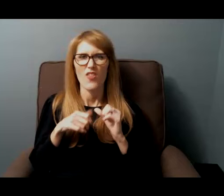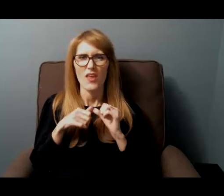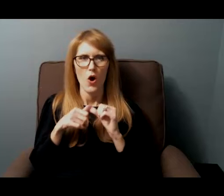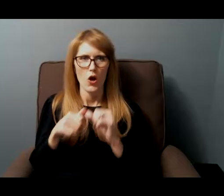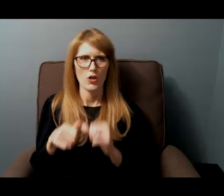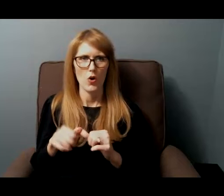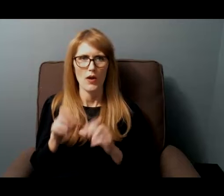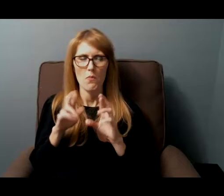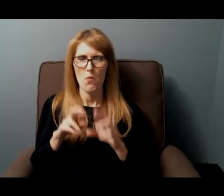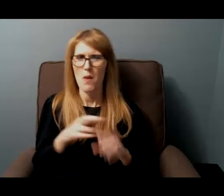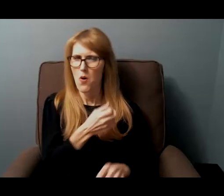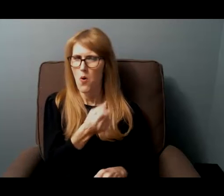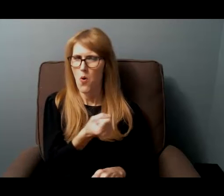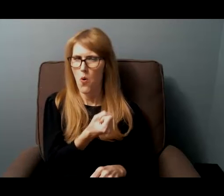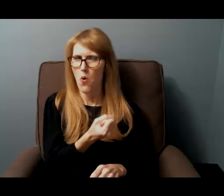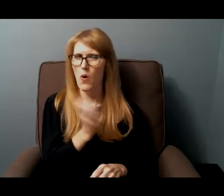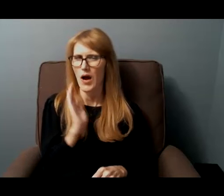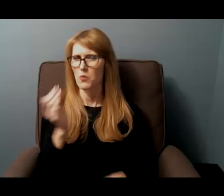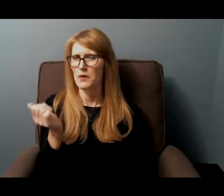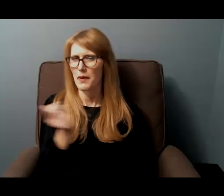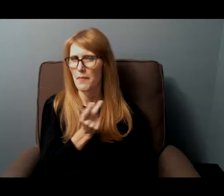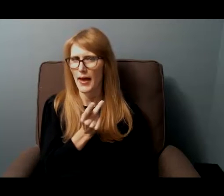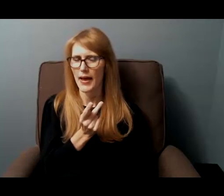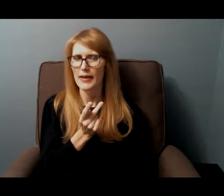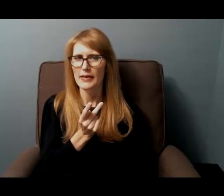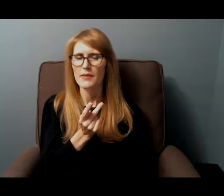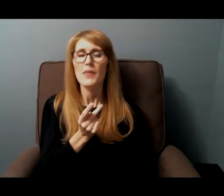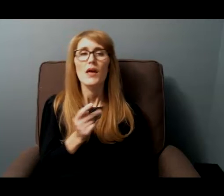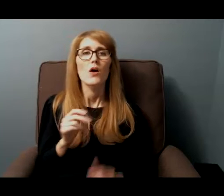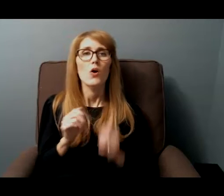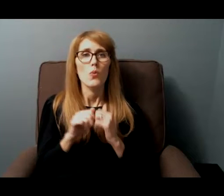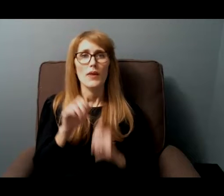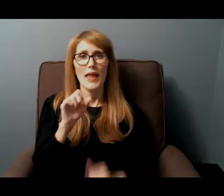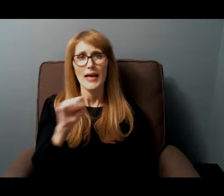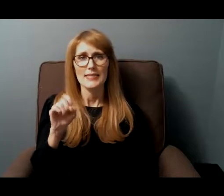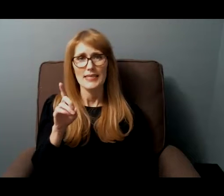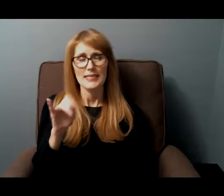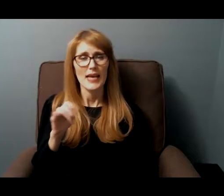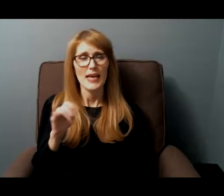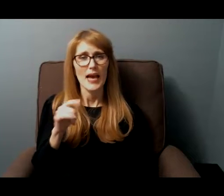come back to that question. Essentially with SSDI, you are not reporting every month what's